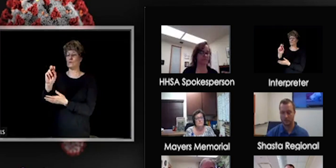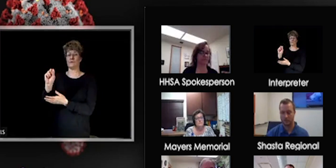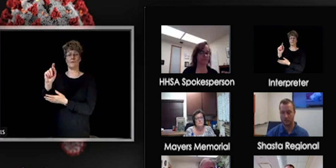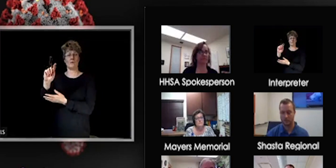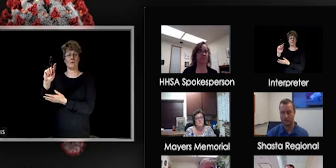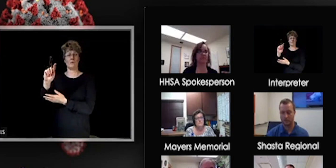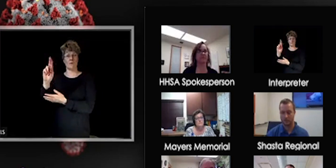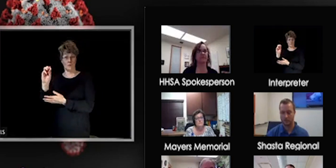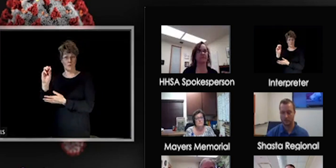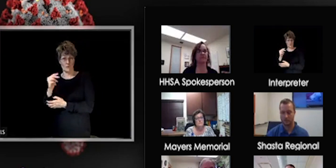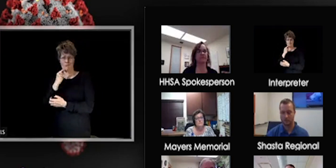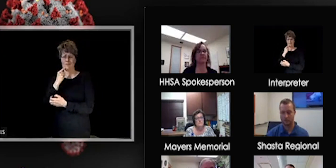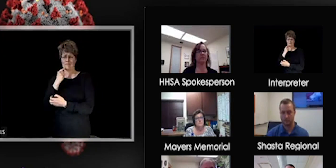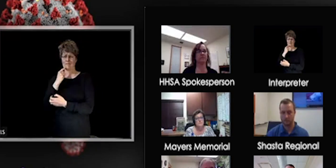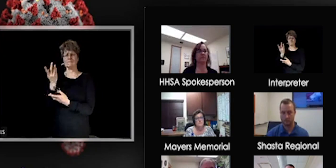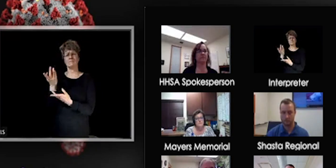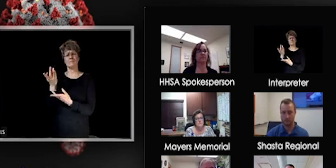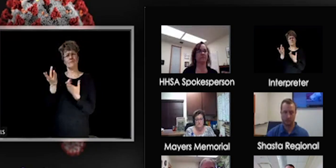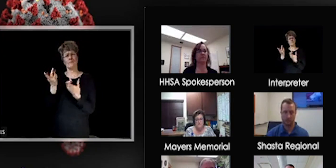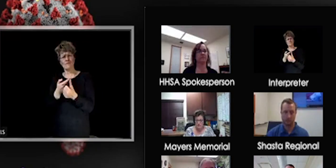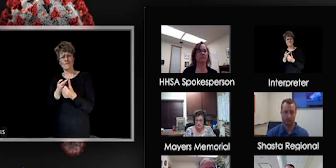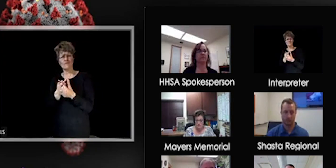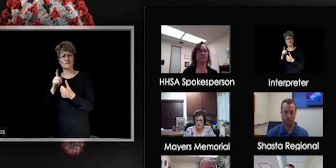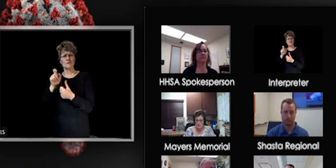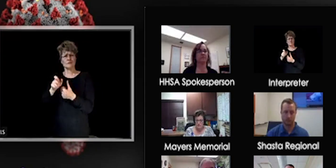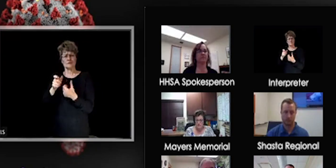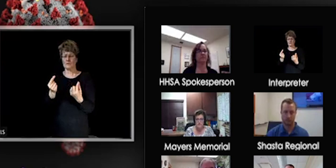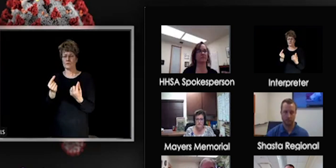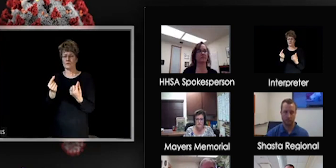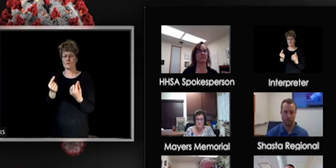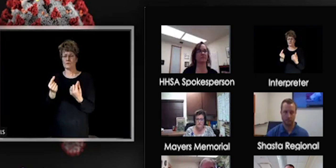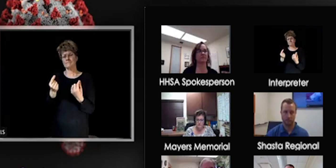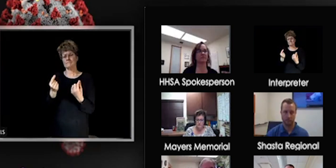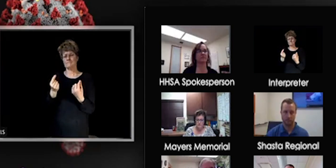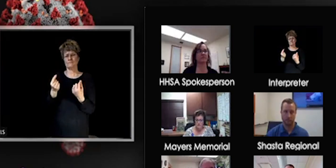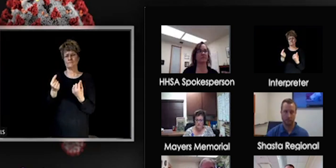Do you think we are at a point now where other things won’t be opening as rapidly as they